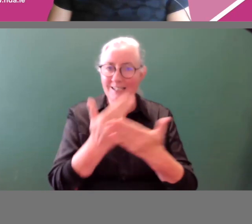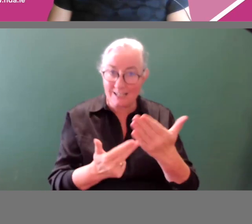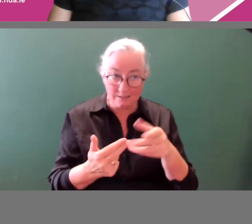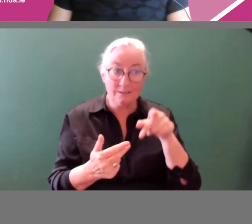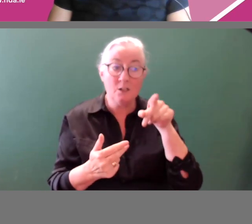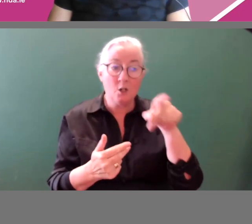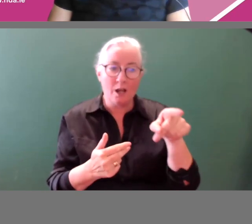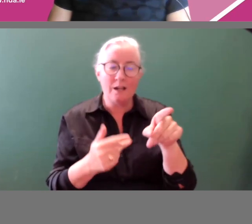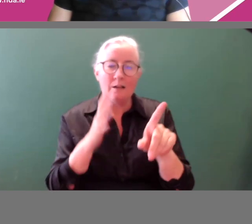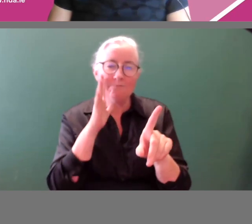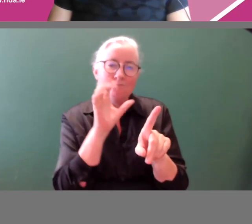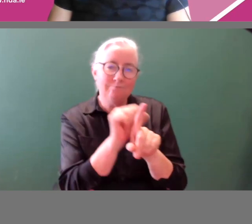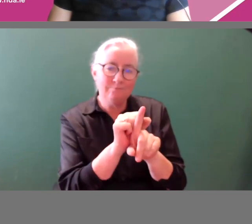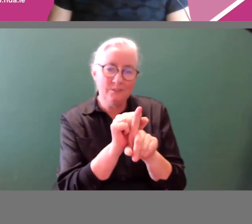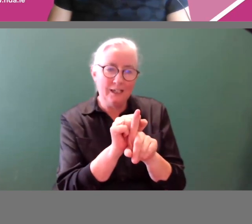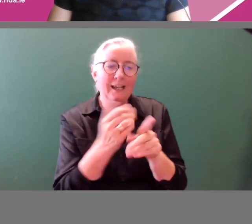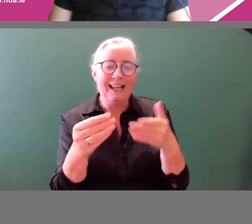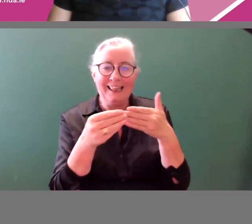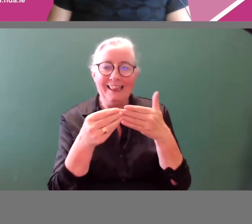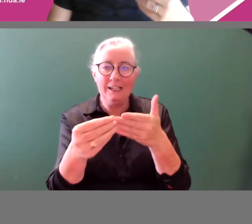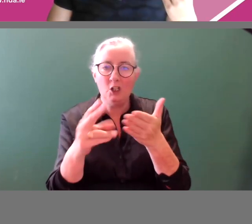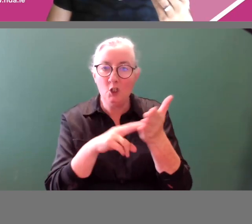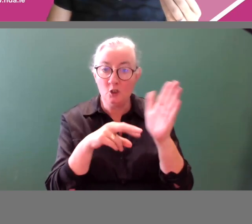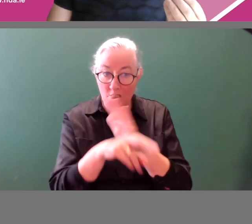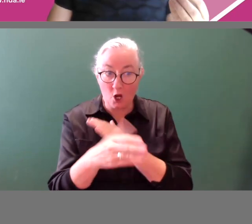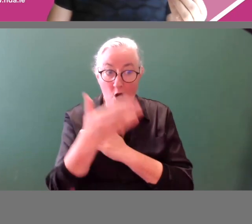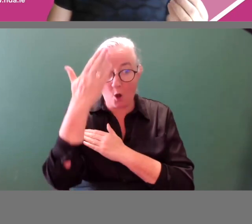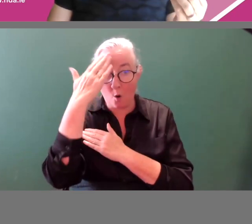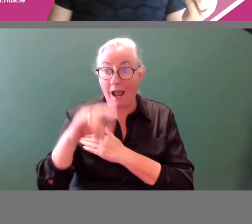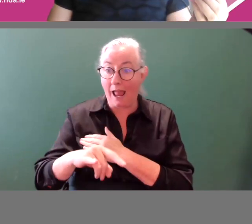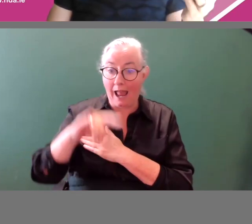we would term lead users, knowing these people with a higher level of need. If they design to